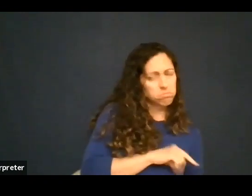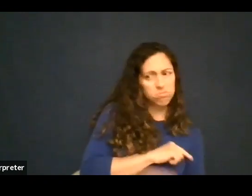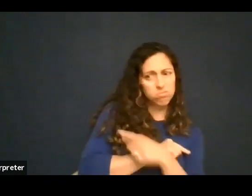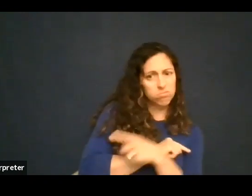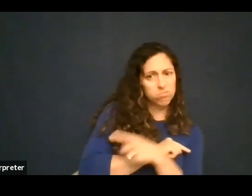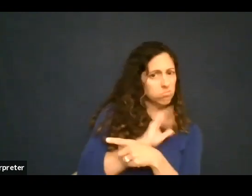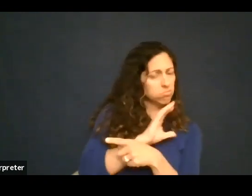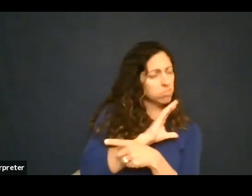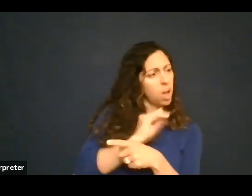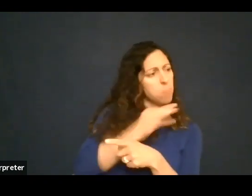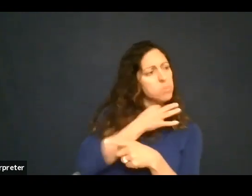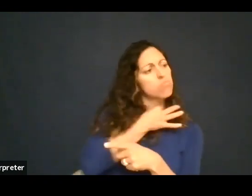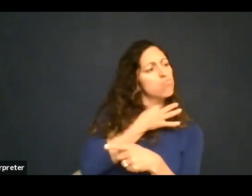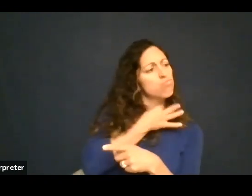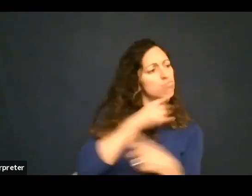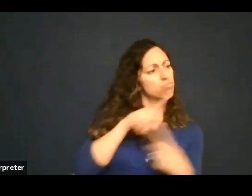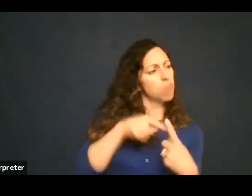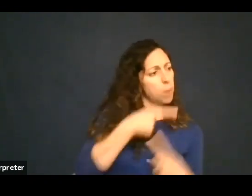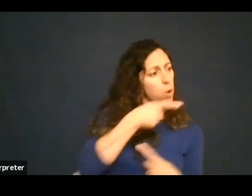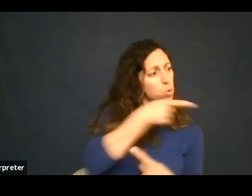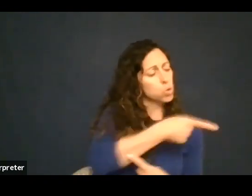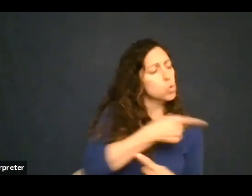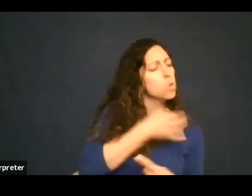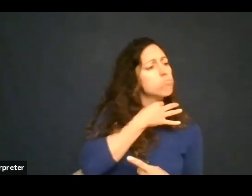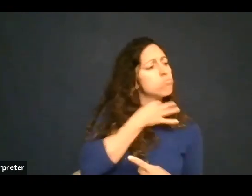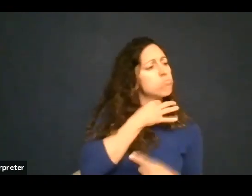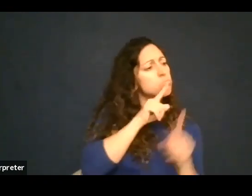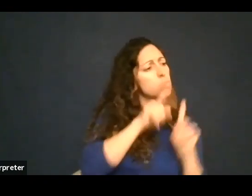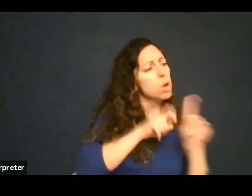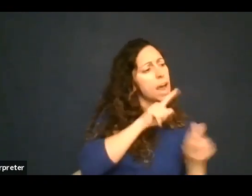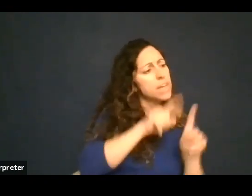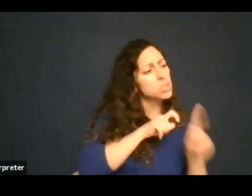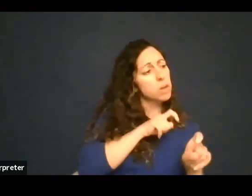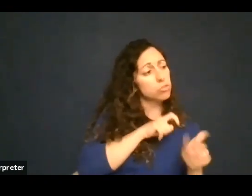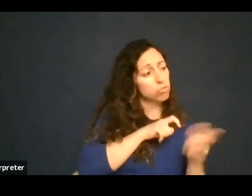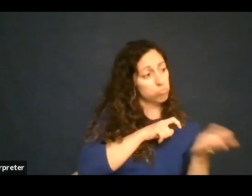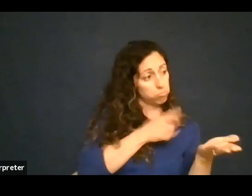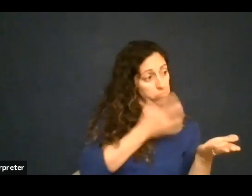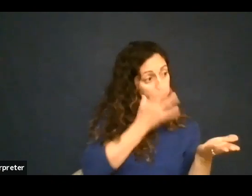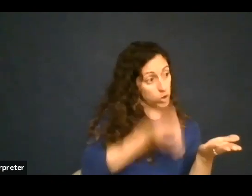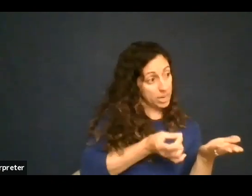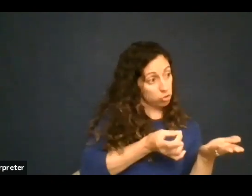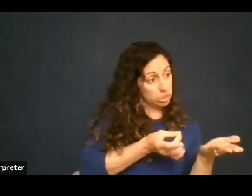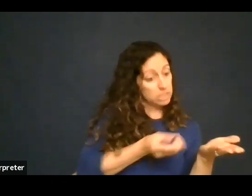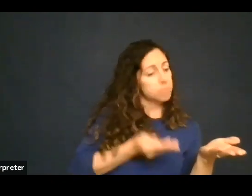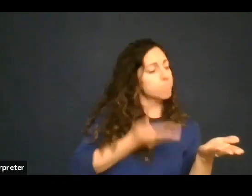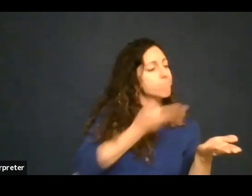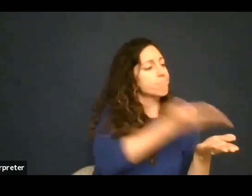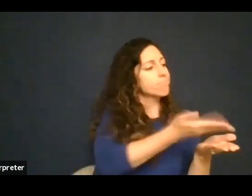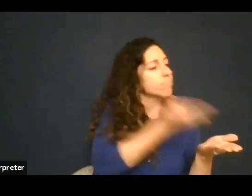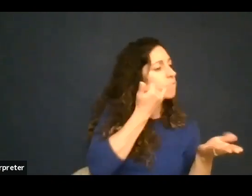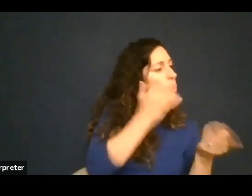This is what they'd like to know about you. If you're interested, here's the contact information, the company have given to us.